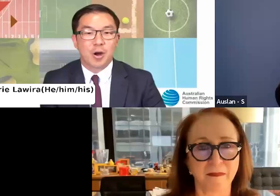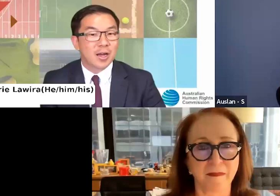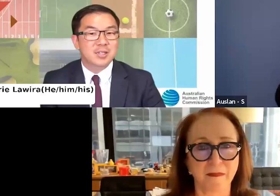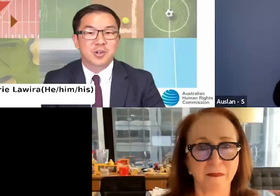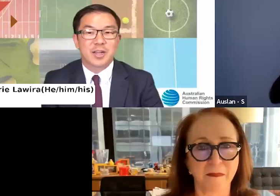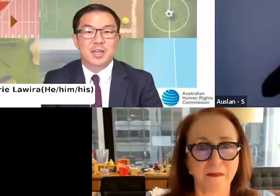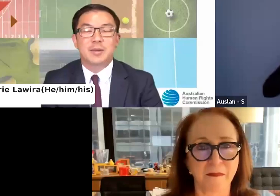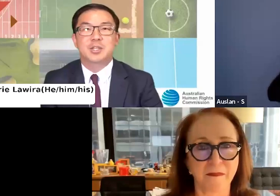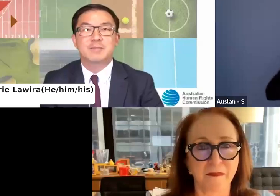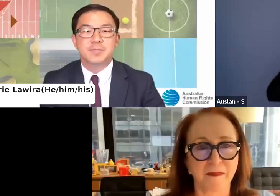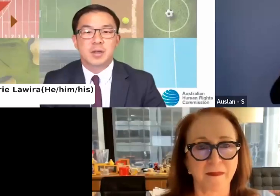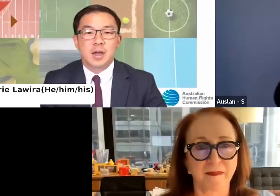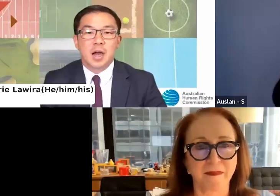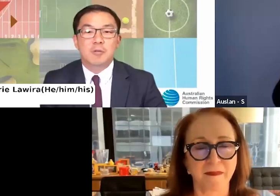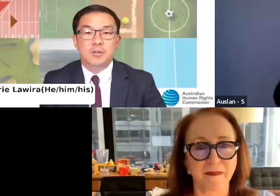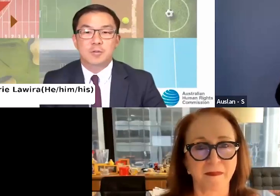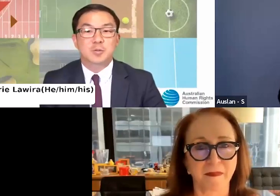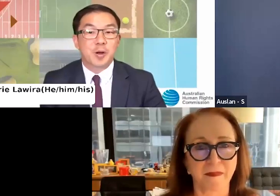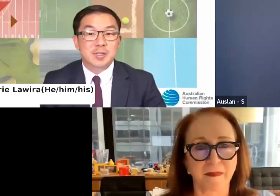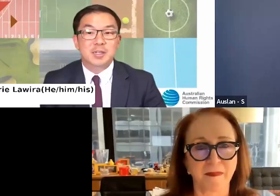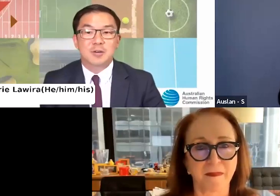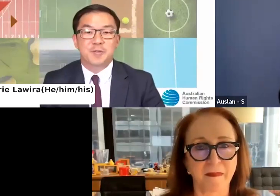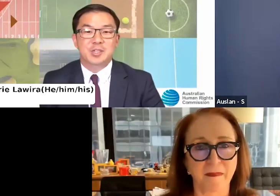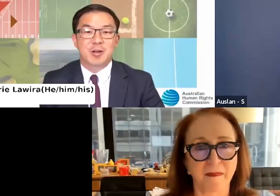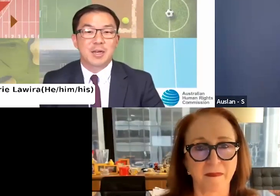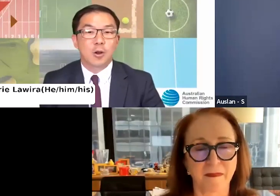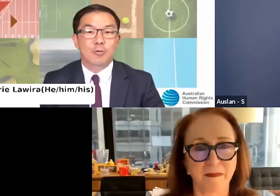Prior to joining the Commission, Rosalind was president of the Australian Law